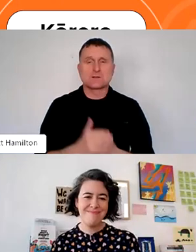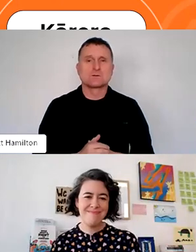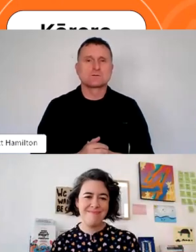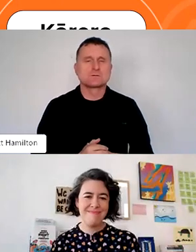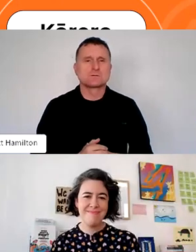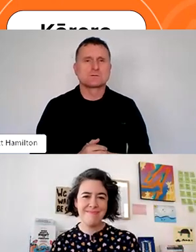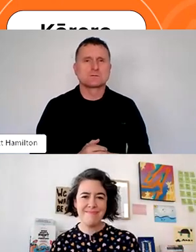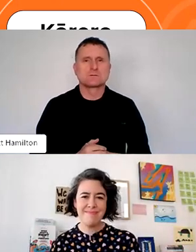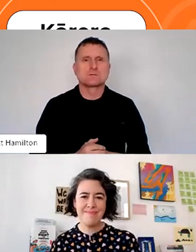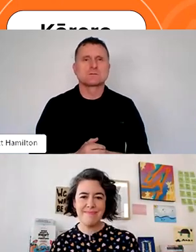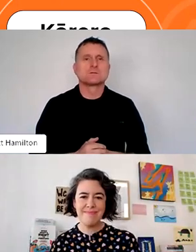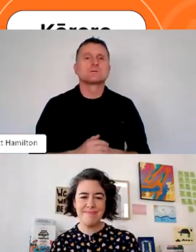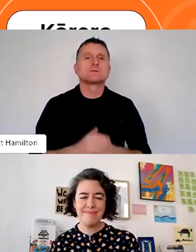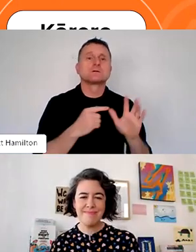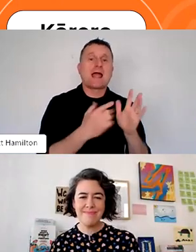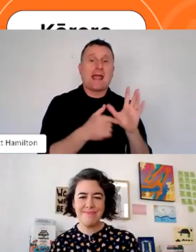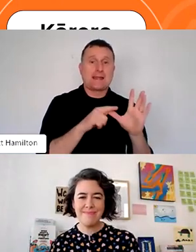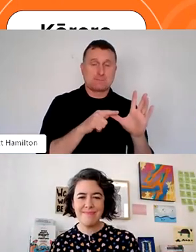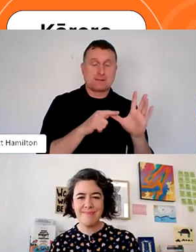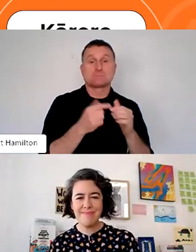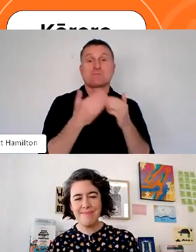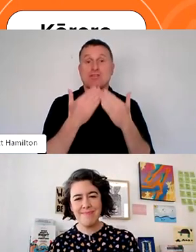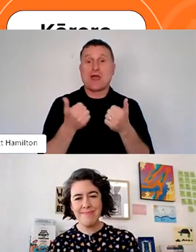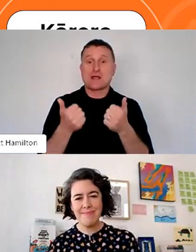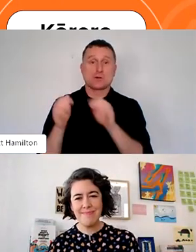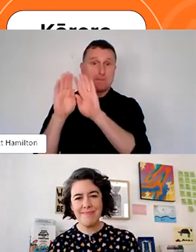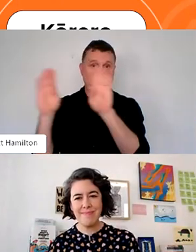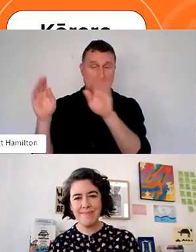What a great panel and so much to think about. Our next panel